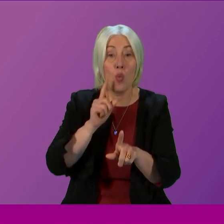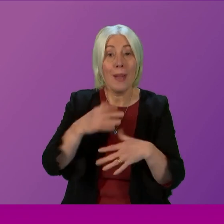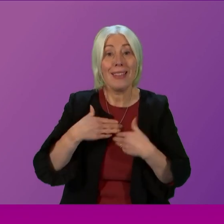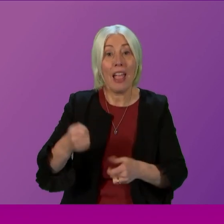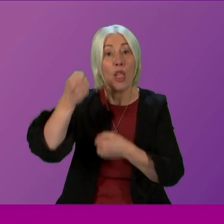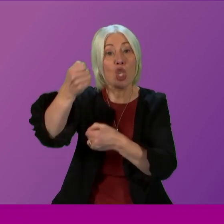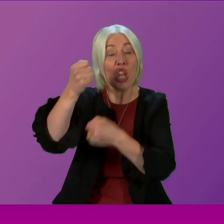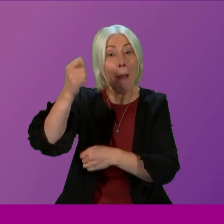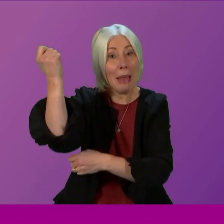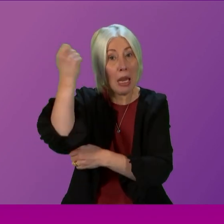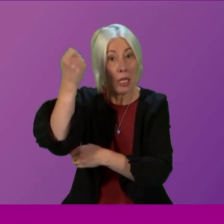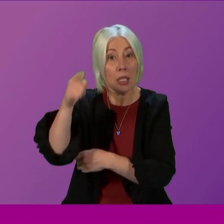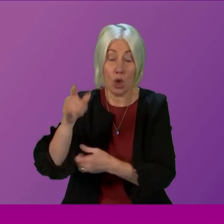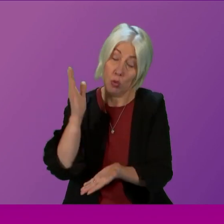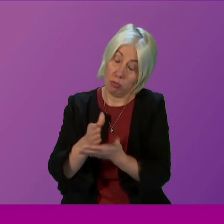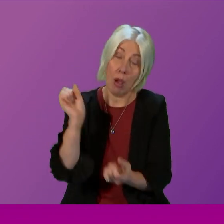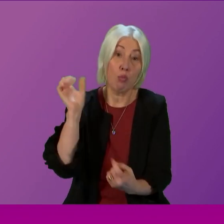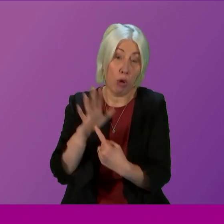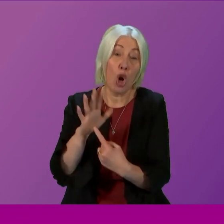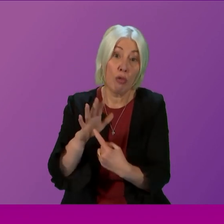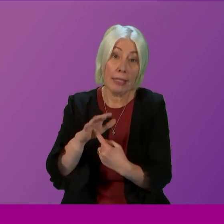These issues are of priority, and will continue to be so.